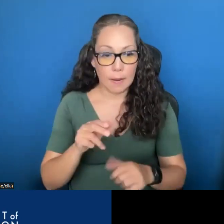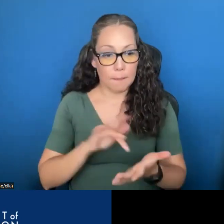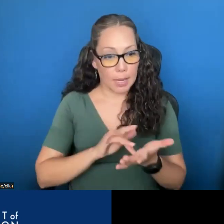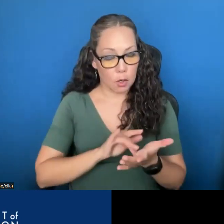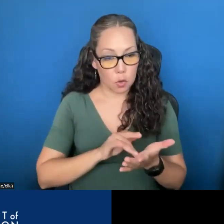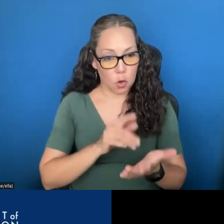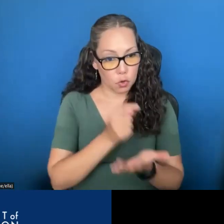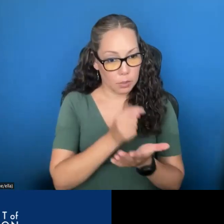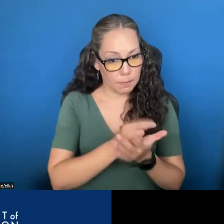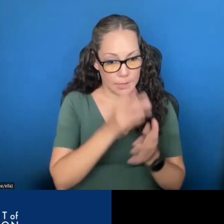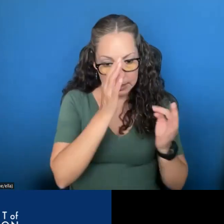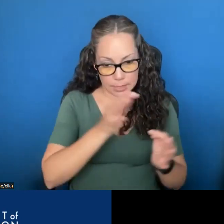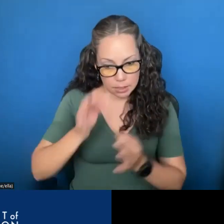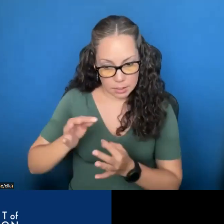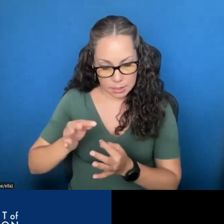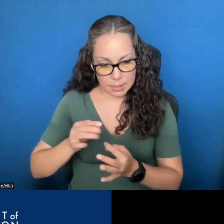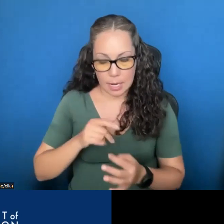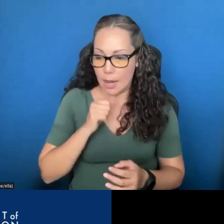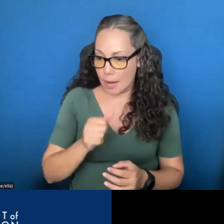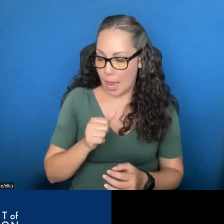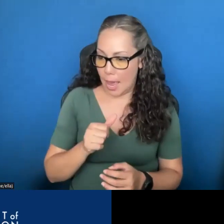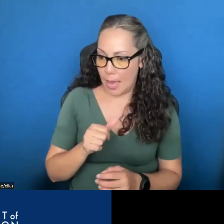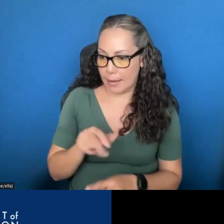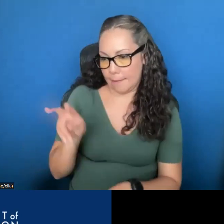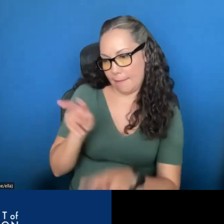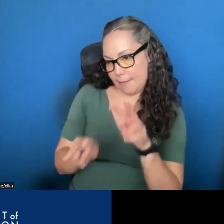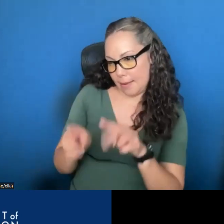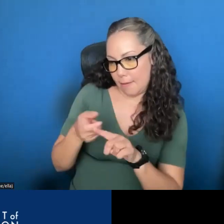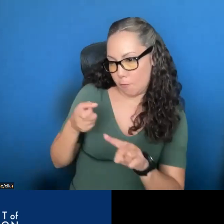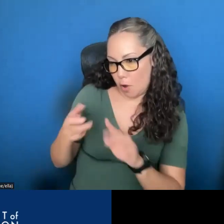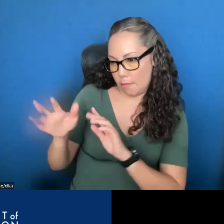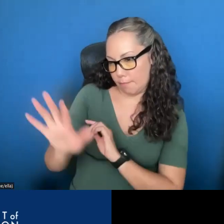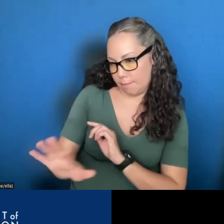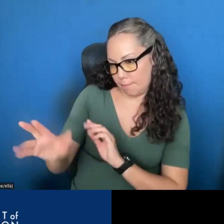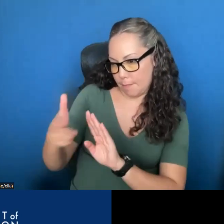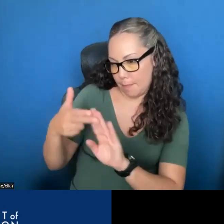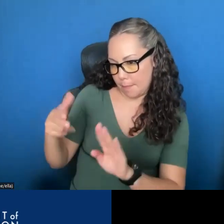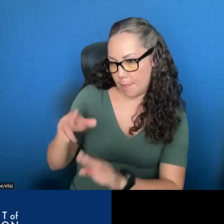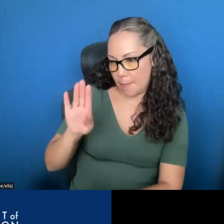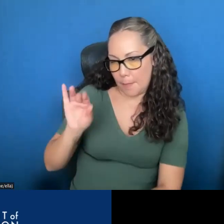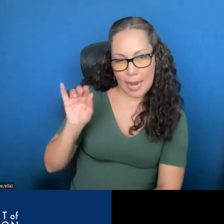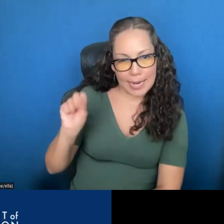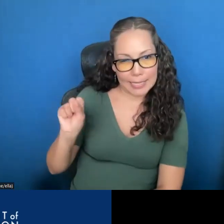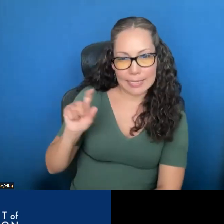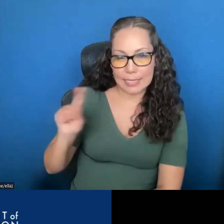not based on biases or stereotypes about individ idual with disabilities it clarifies obligations